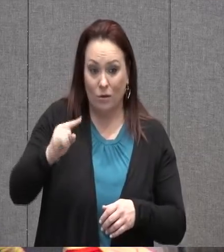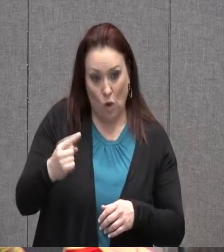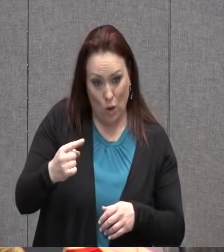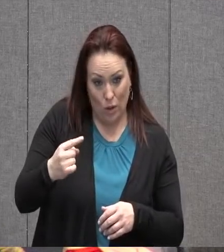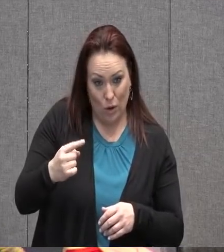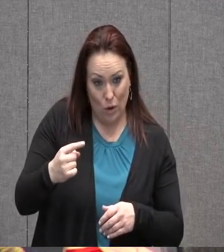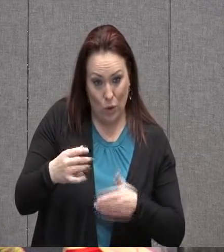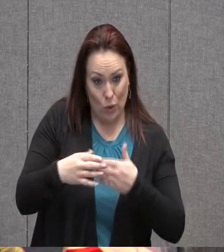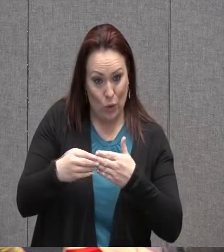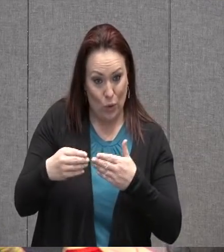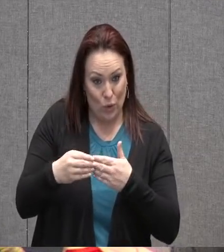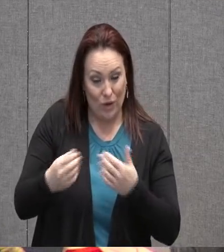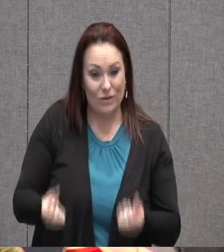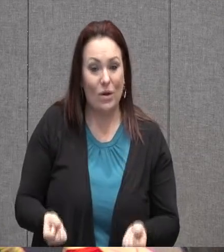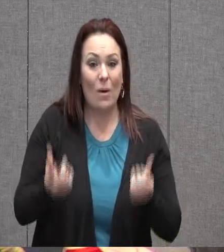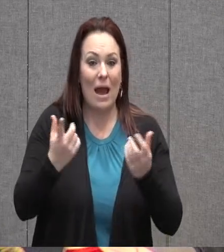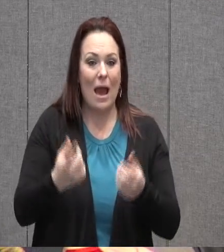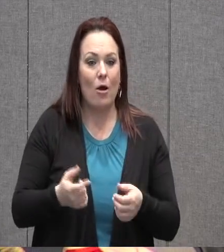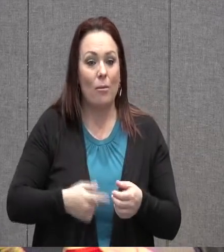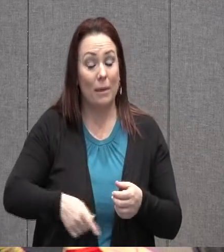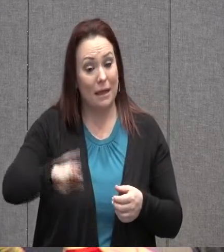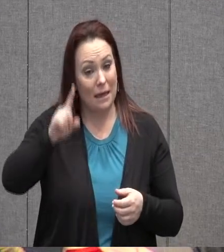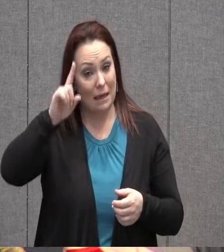So how many pennies would it take to equal a quarter?